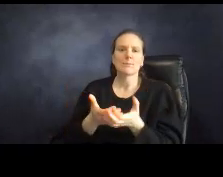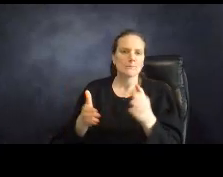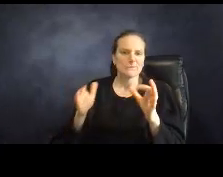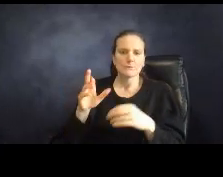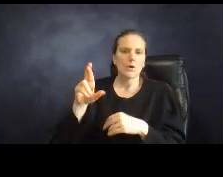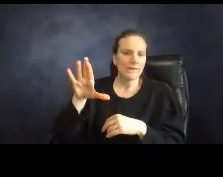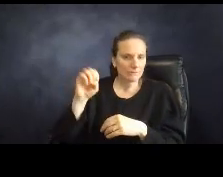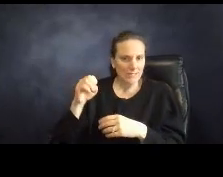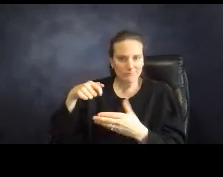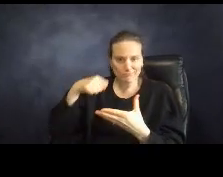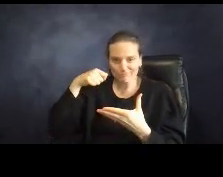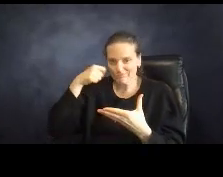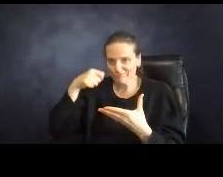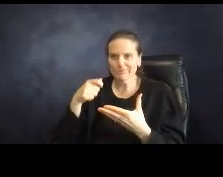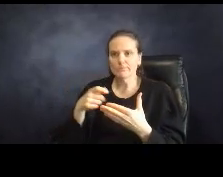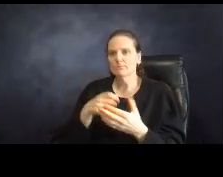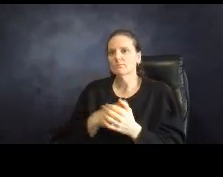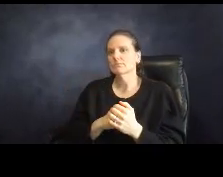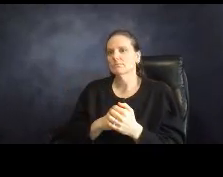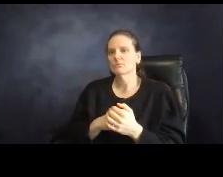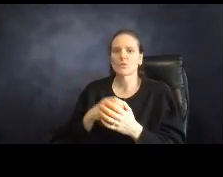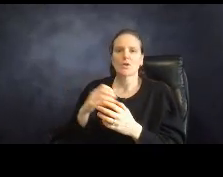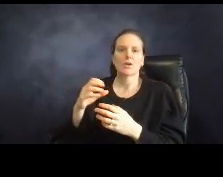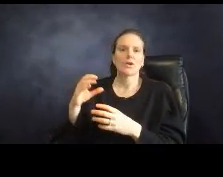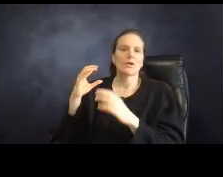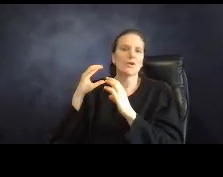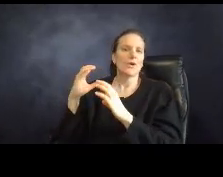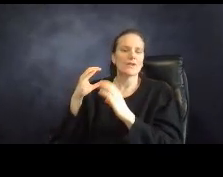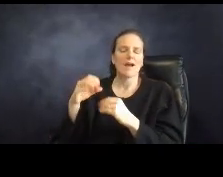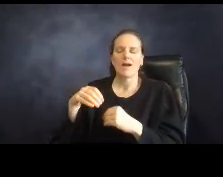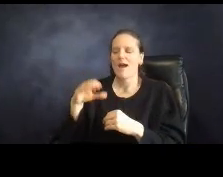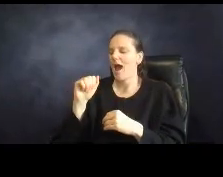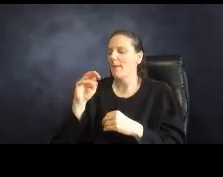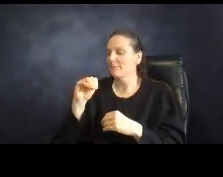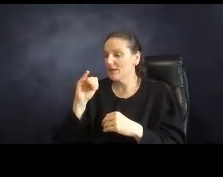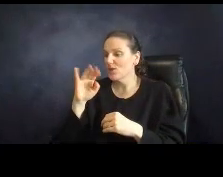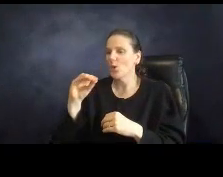and some like coconuts or soy sauce on it. You are actually craving